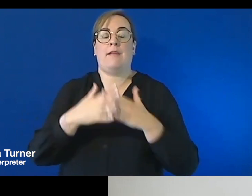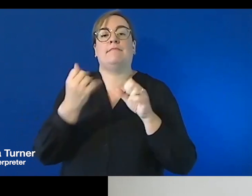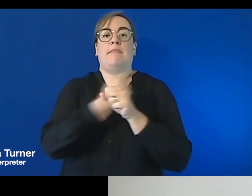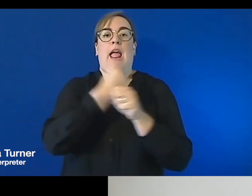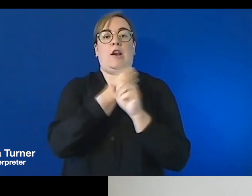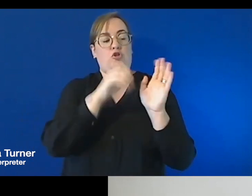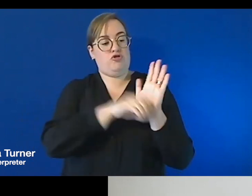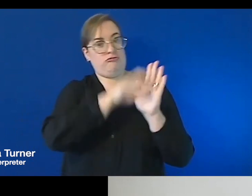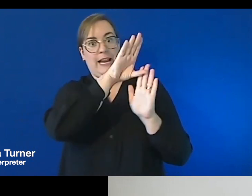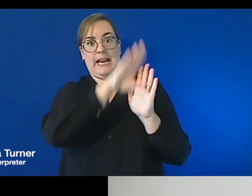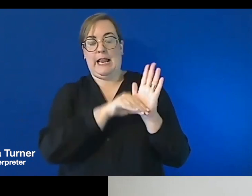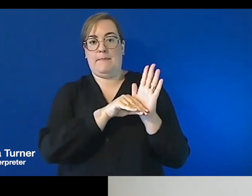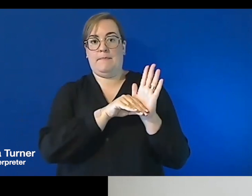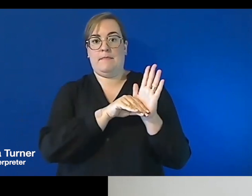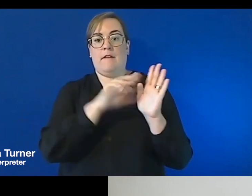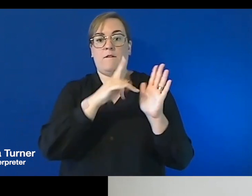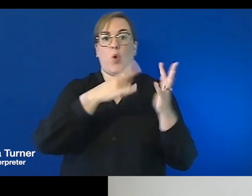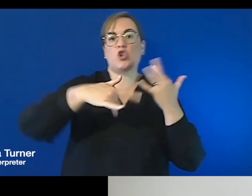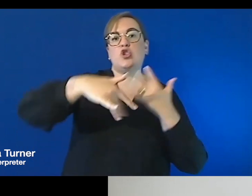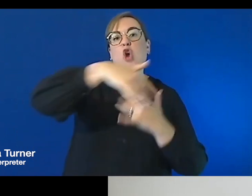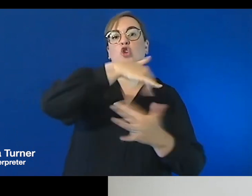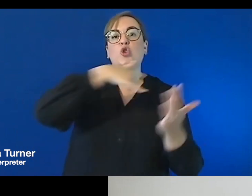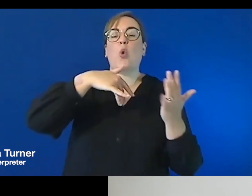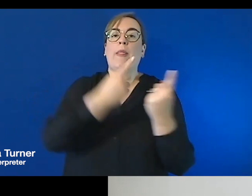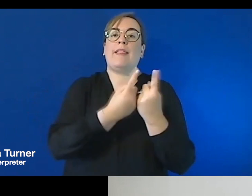for social robots used for autism and includes particular